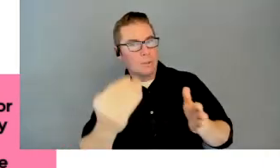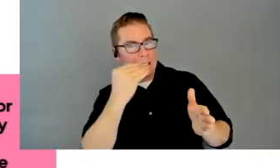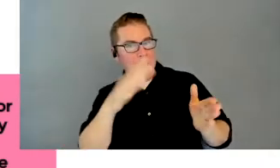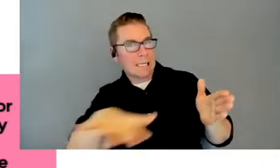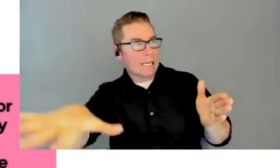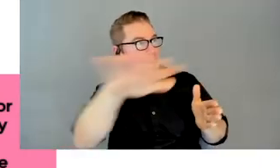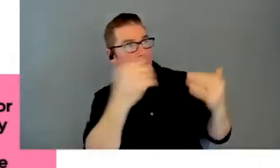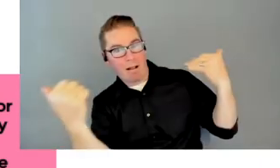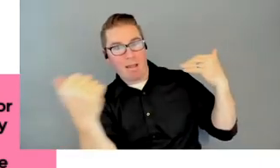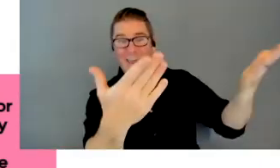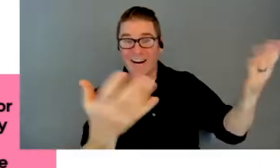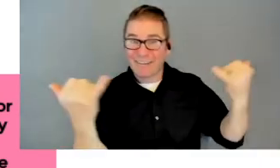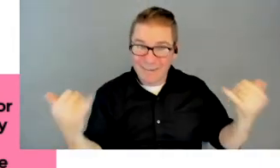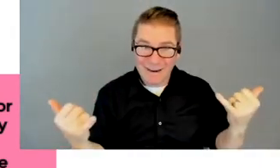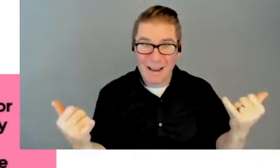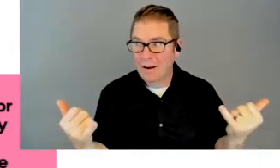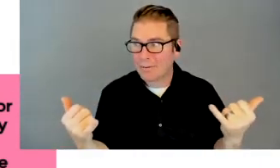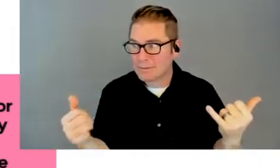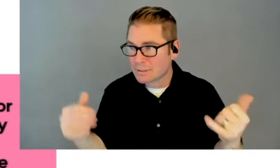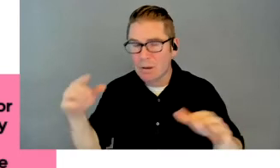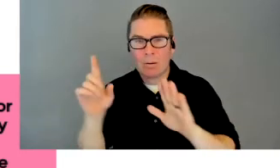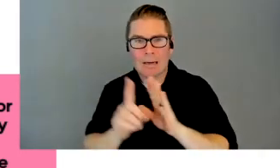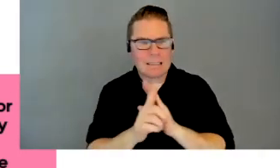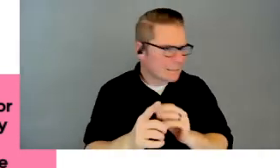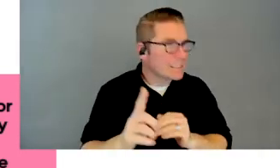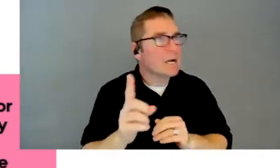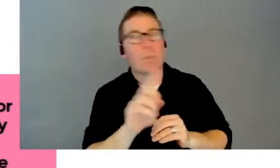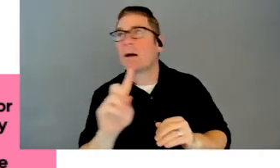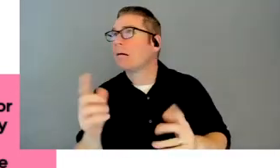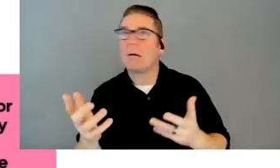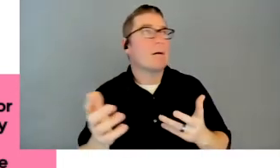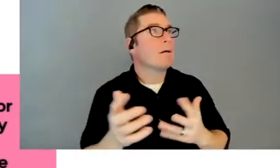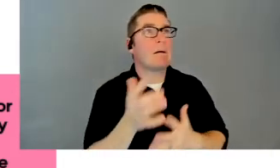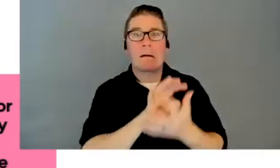So sometimes it just doesn't we don't see it